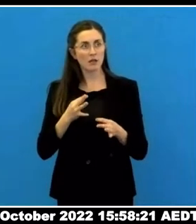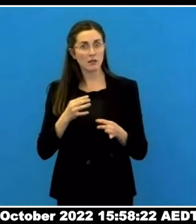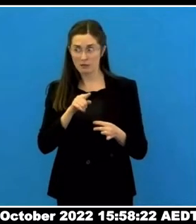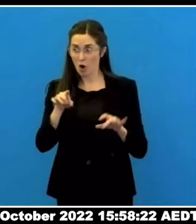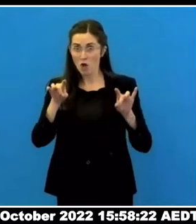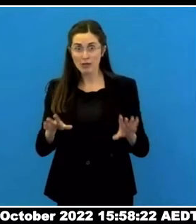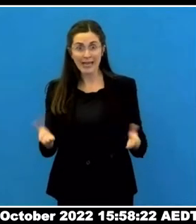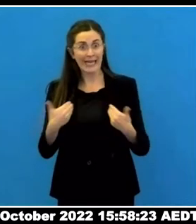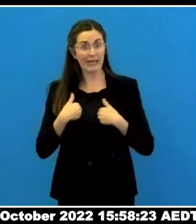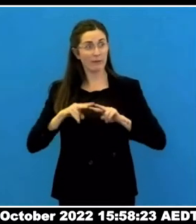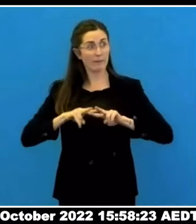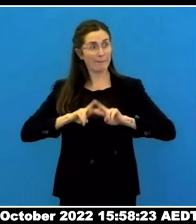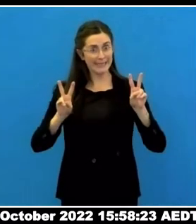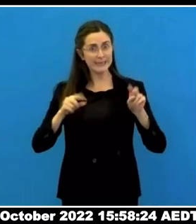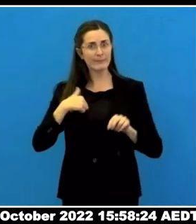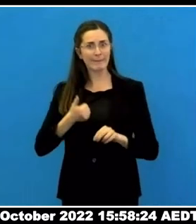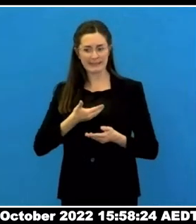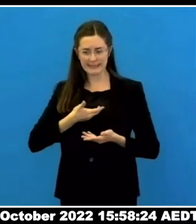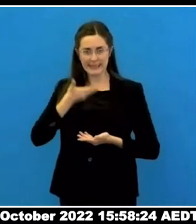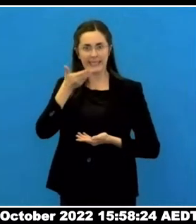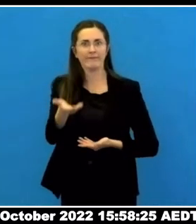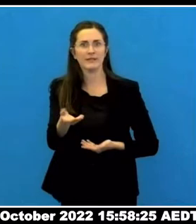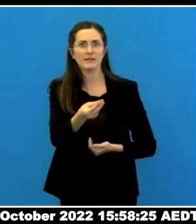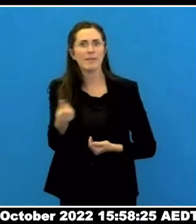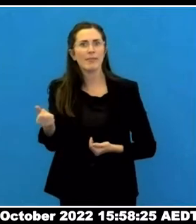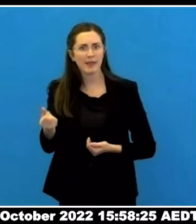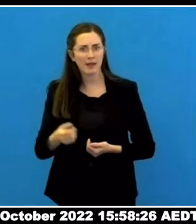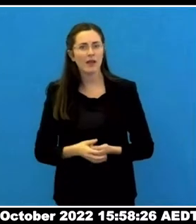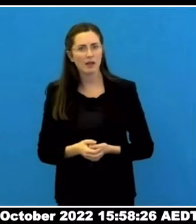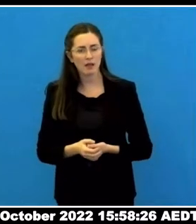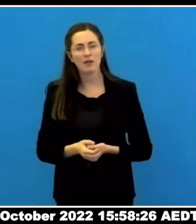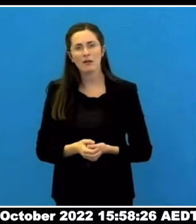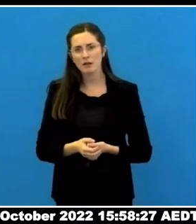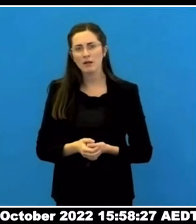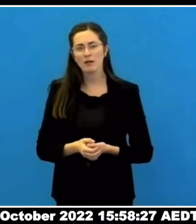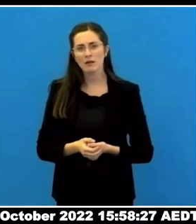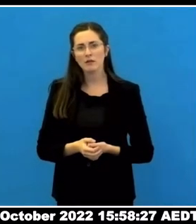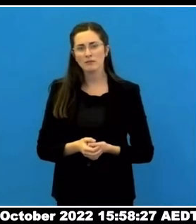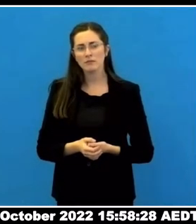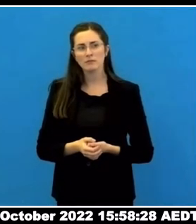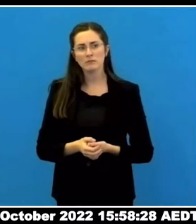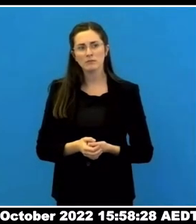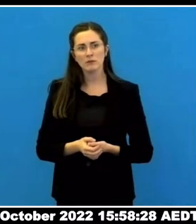to give it back this country. So, my goal is to be honest, is to assist, doesn't matter